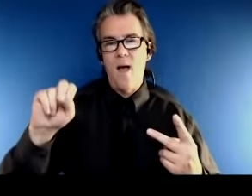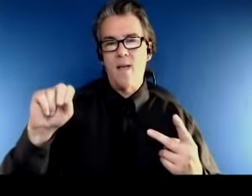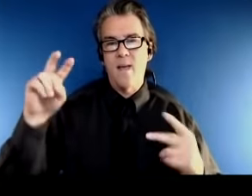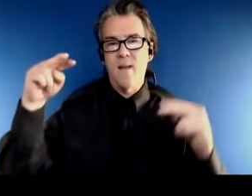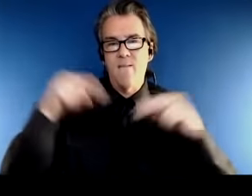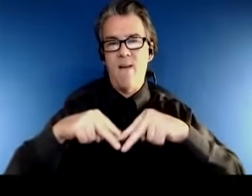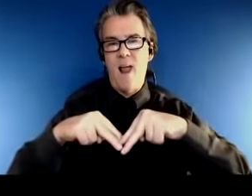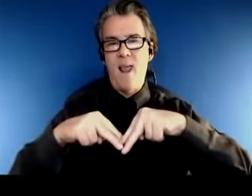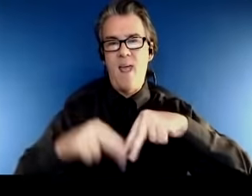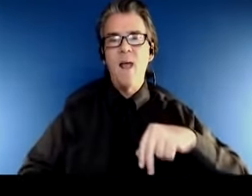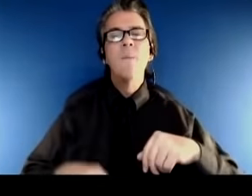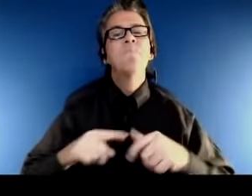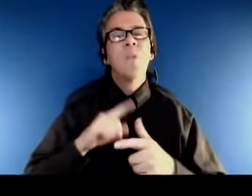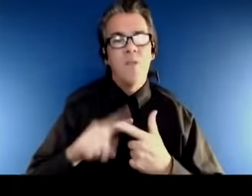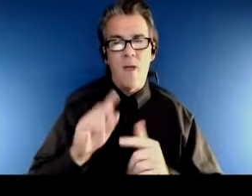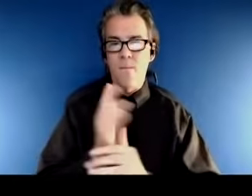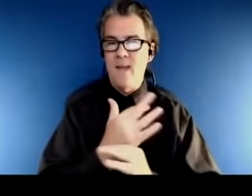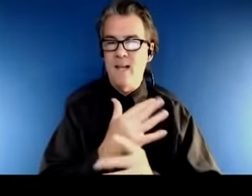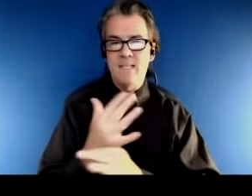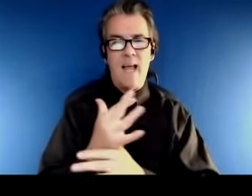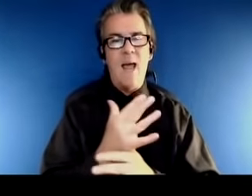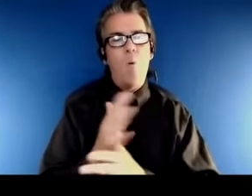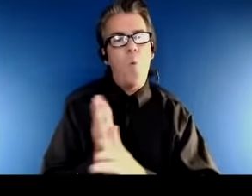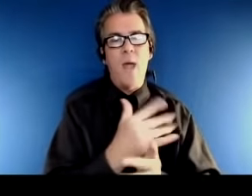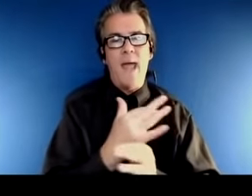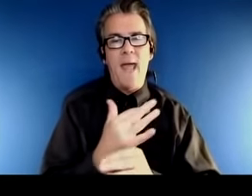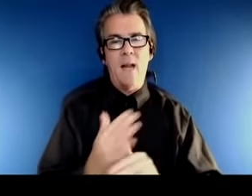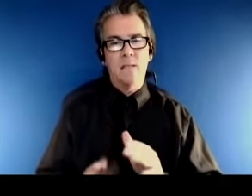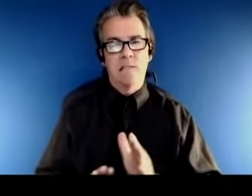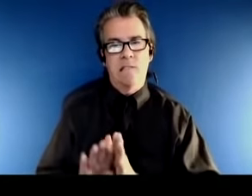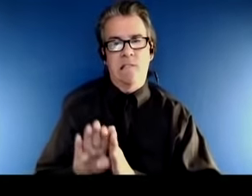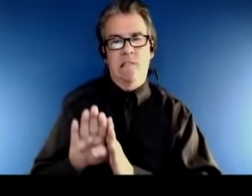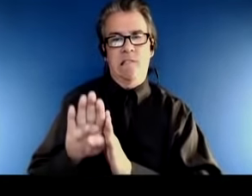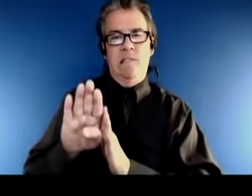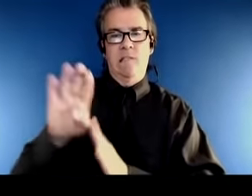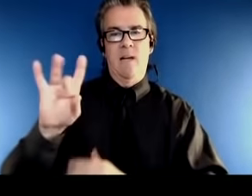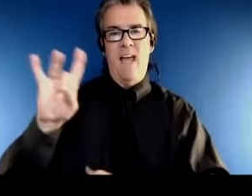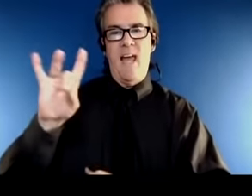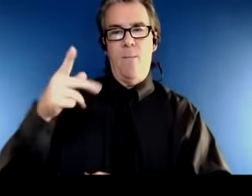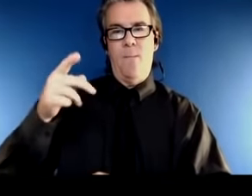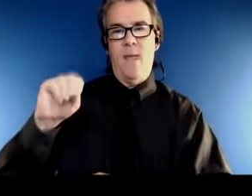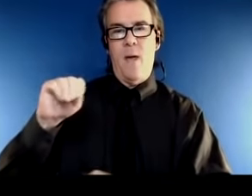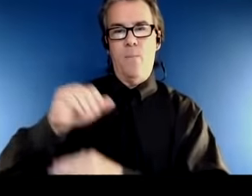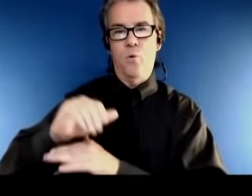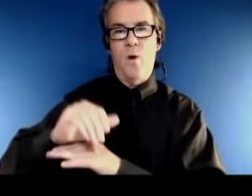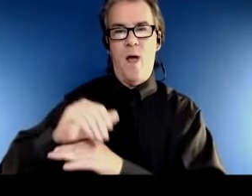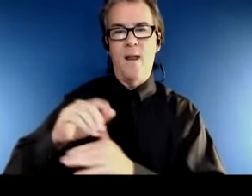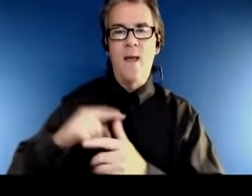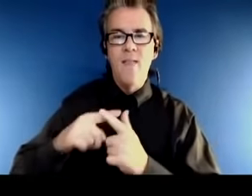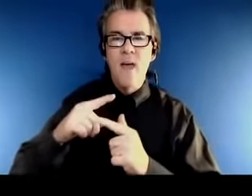as part of our 10-day report process with the commission, we'll be looking at that. But to give you a high level of what